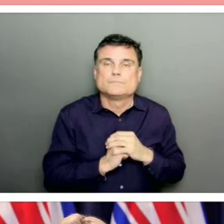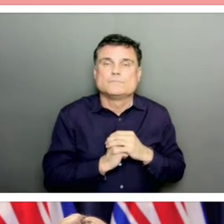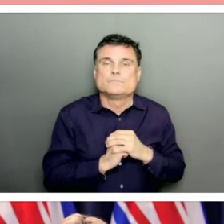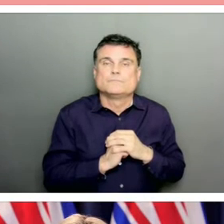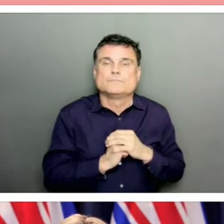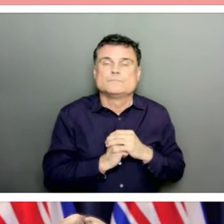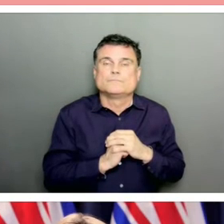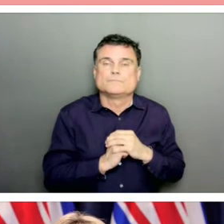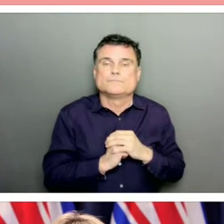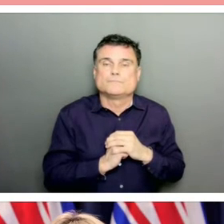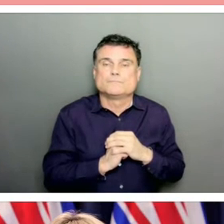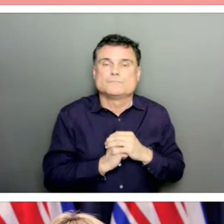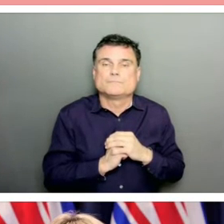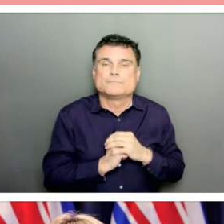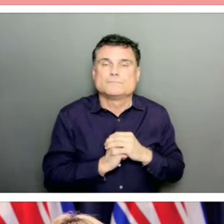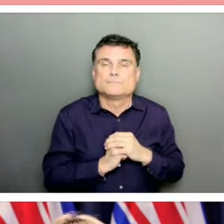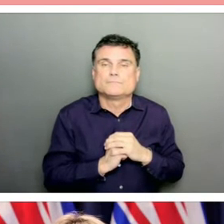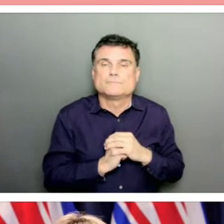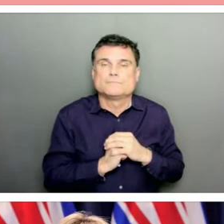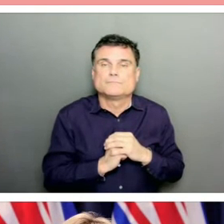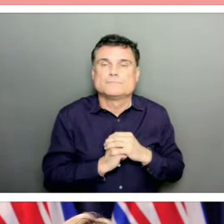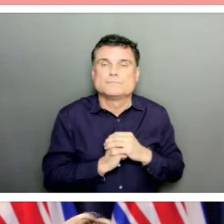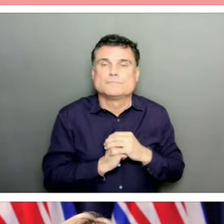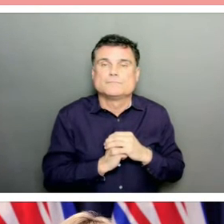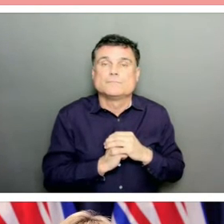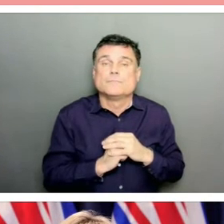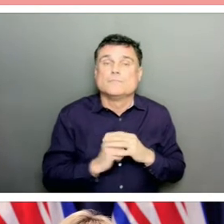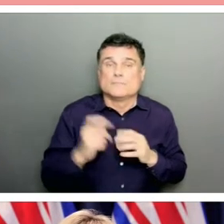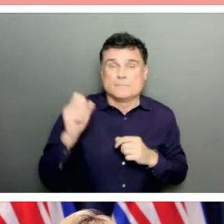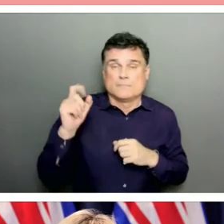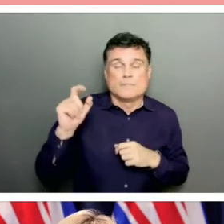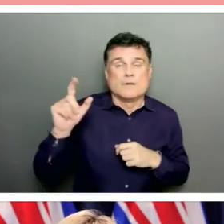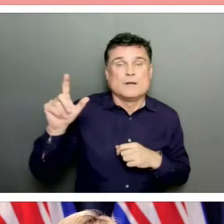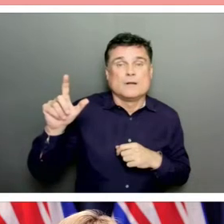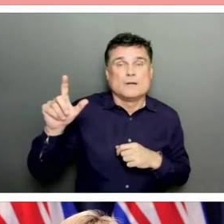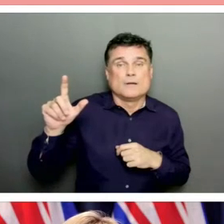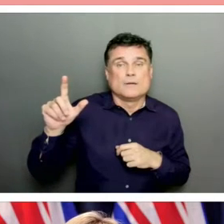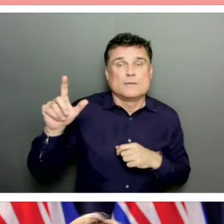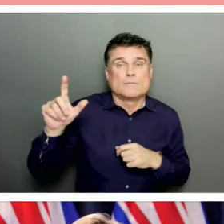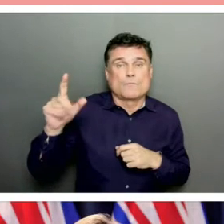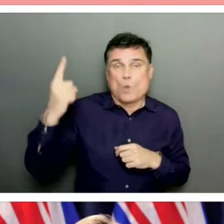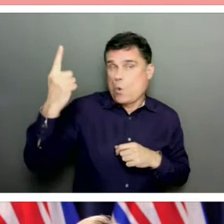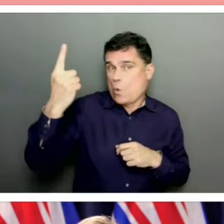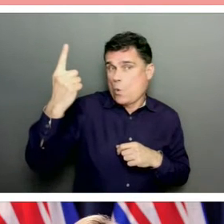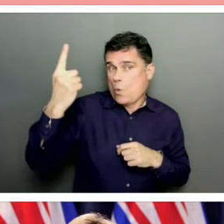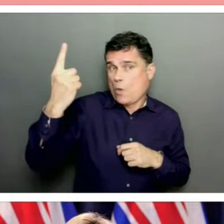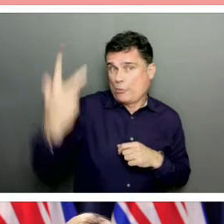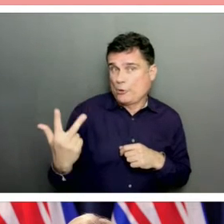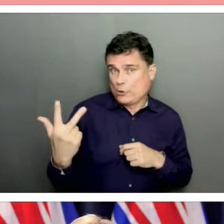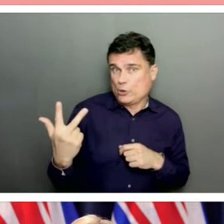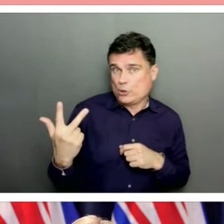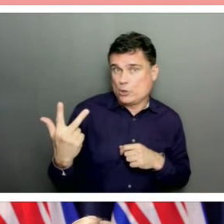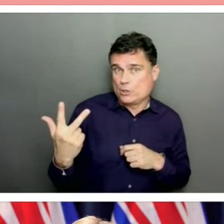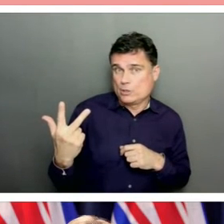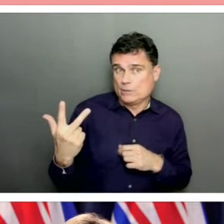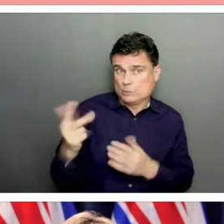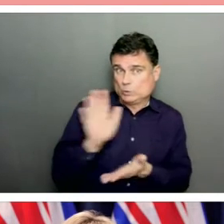Surrey school district. We know that the largest number of schools are in the Fraser